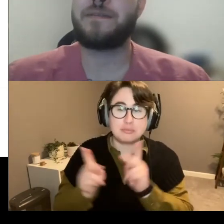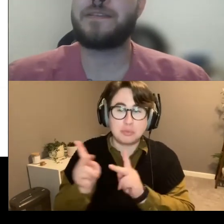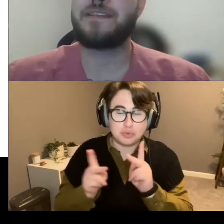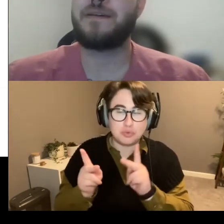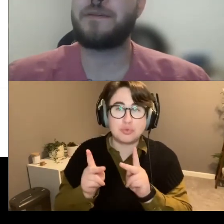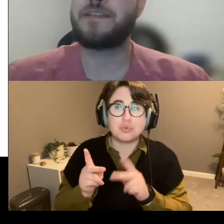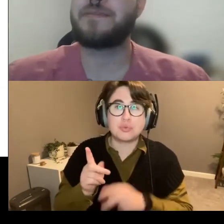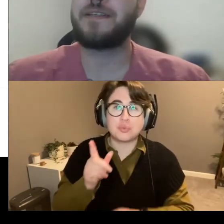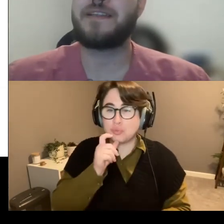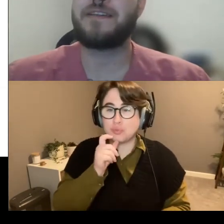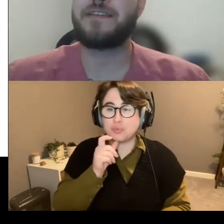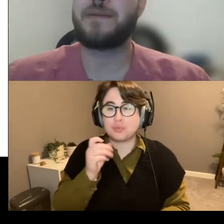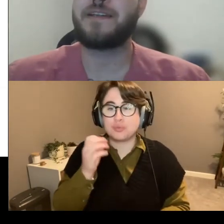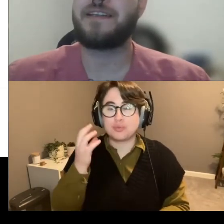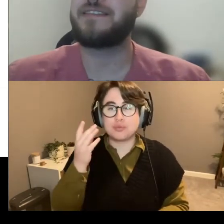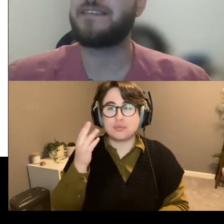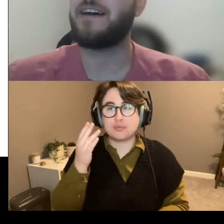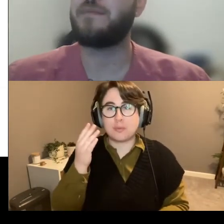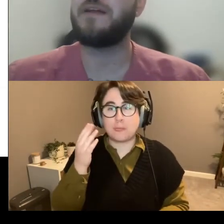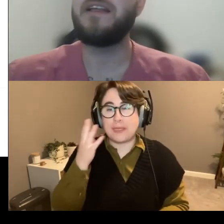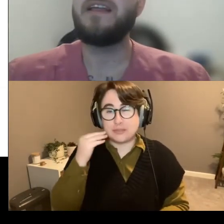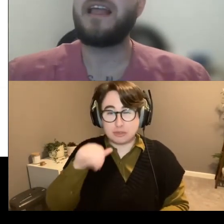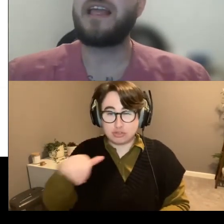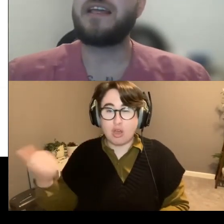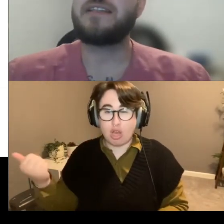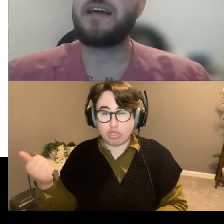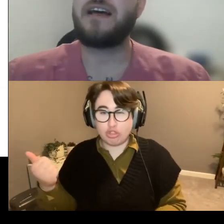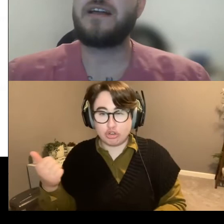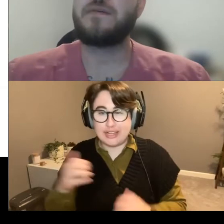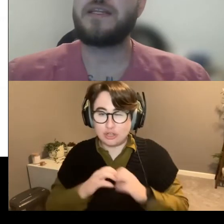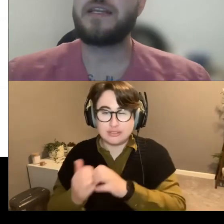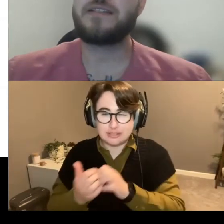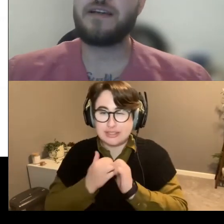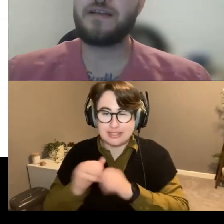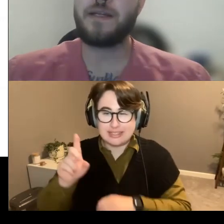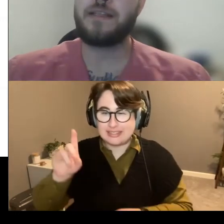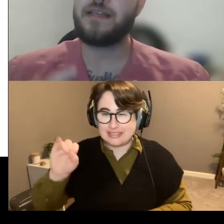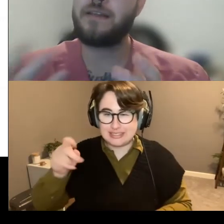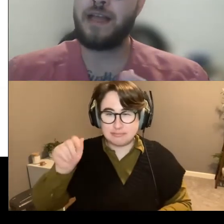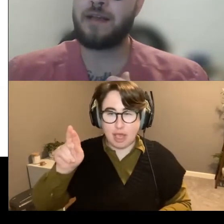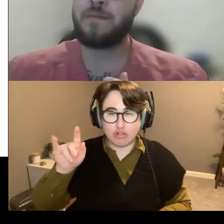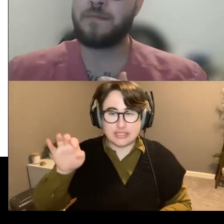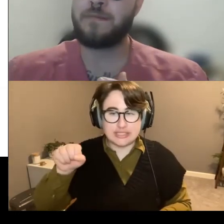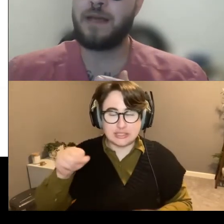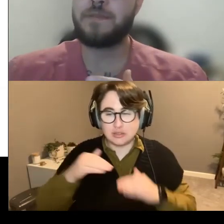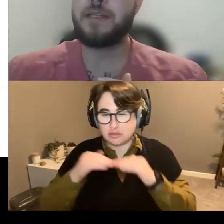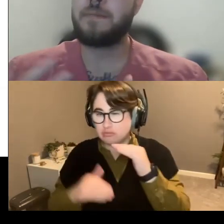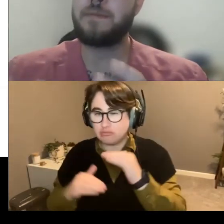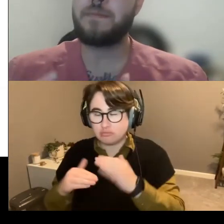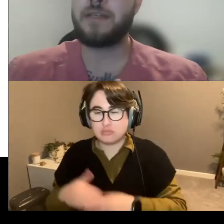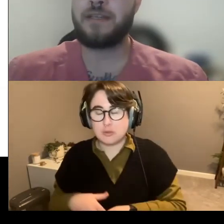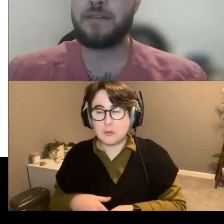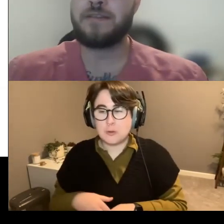folks who experience other disparities, and we didn't talk about the other option that people can use,